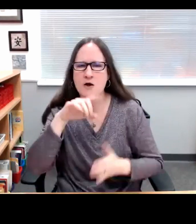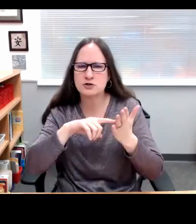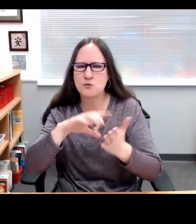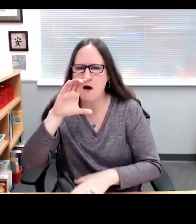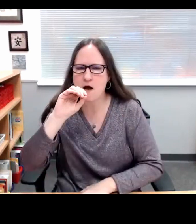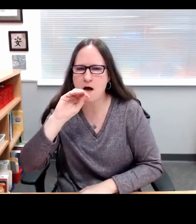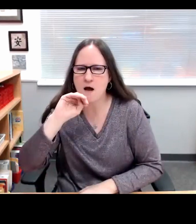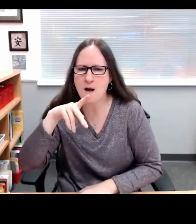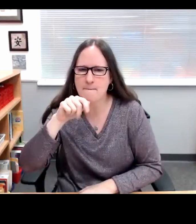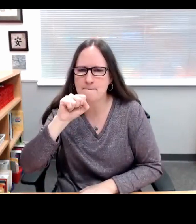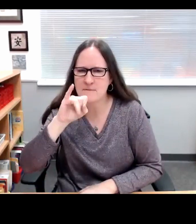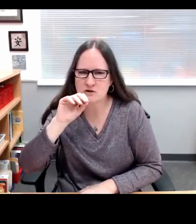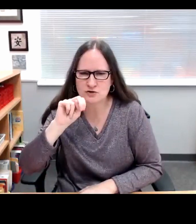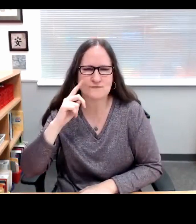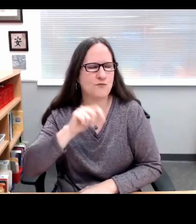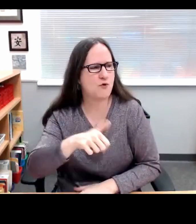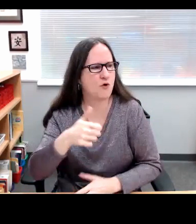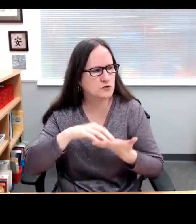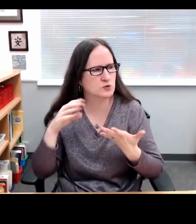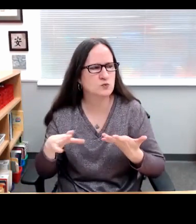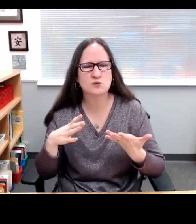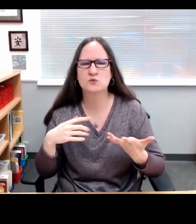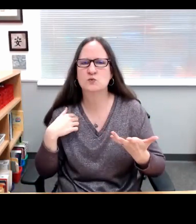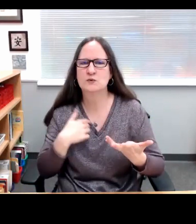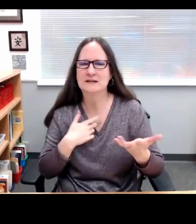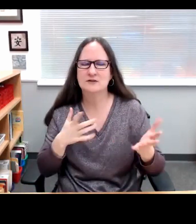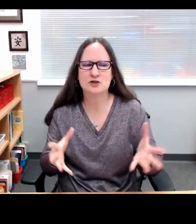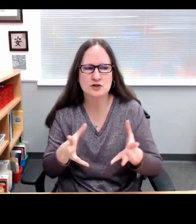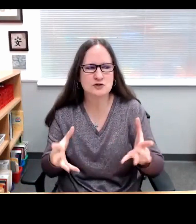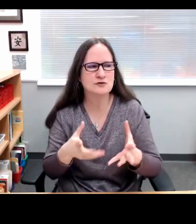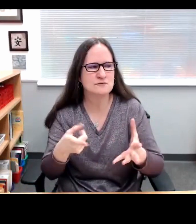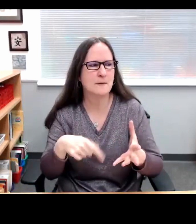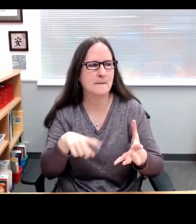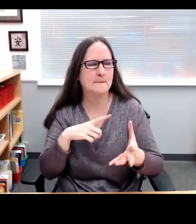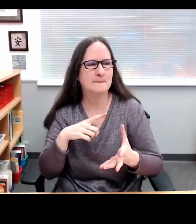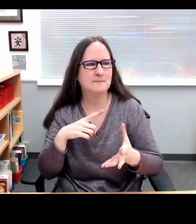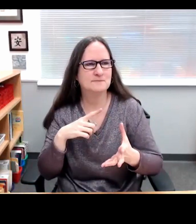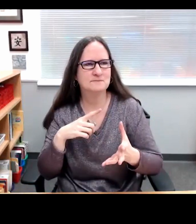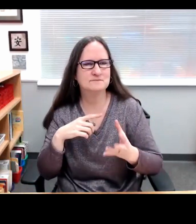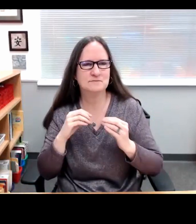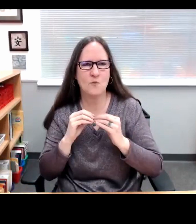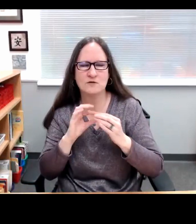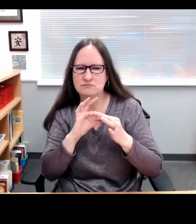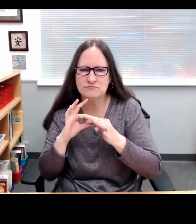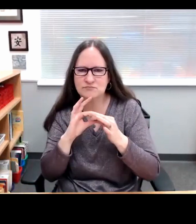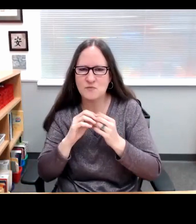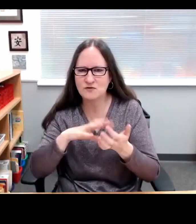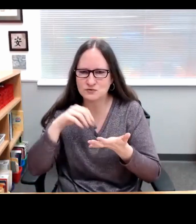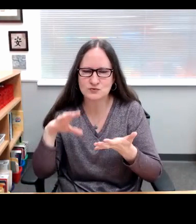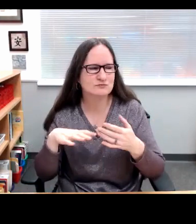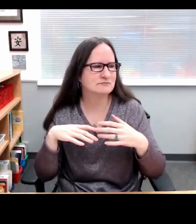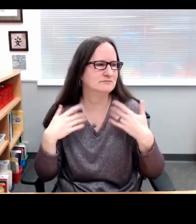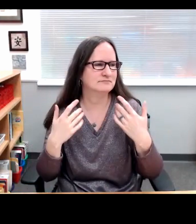tend to be more caring. They show compassion for other students. We encourage them to be